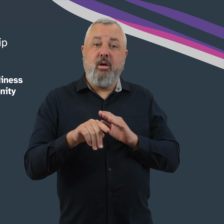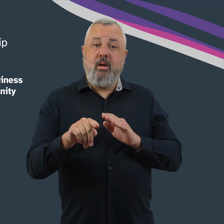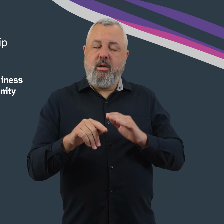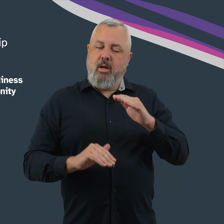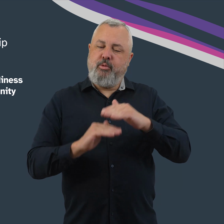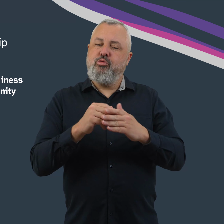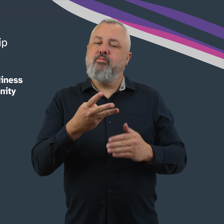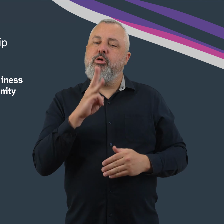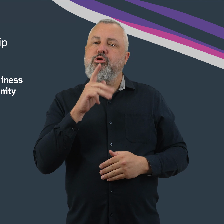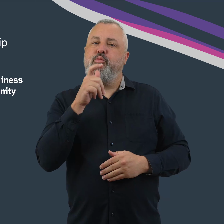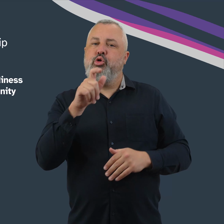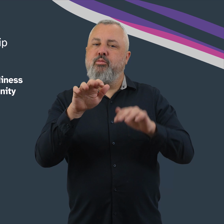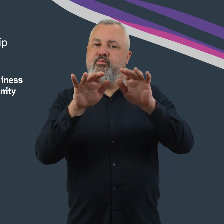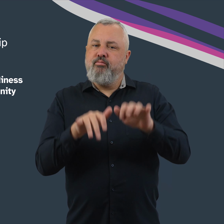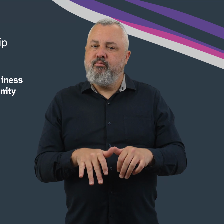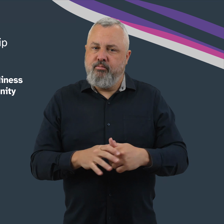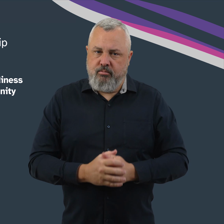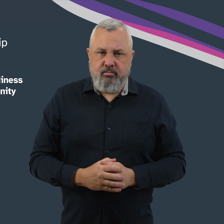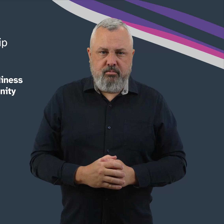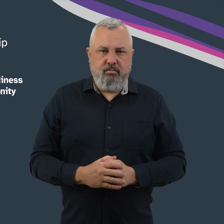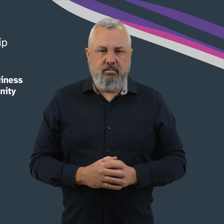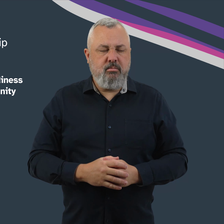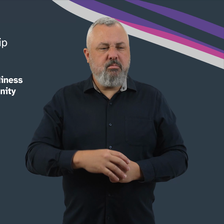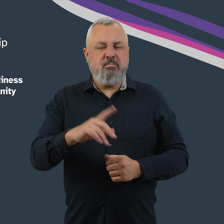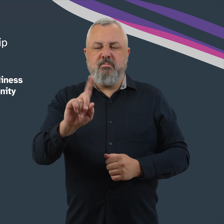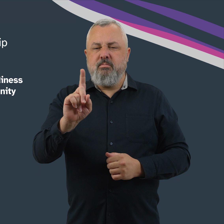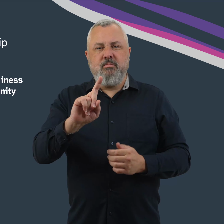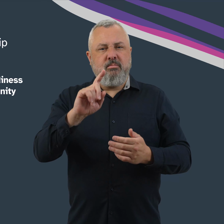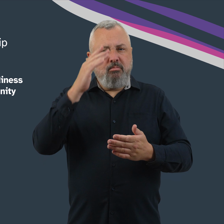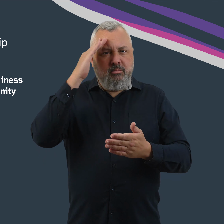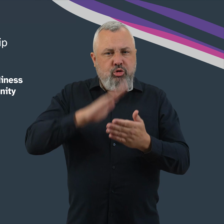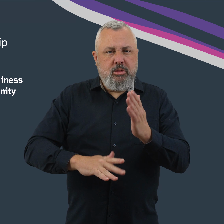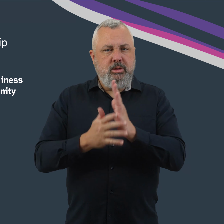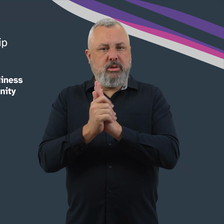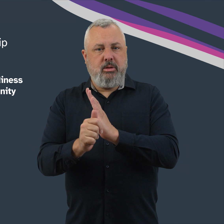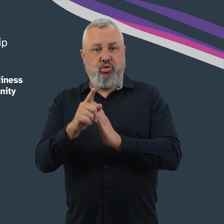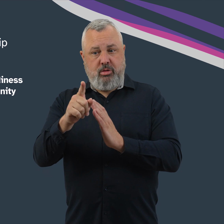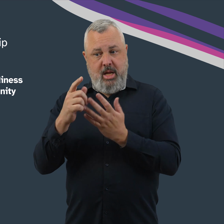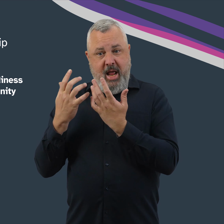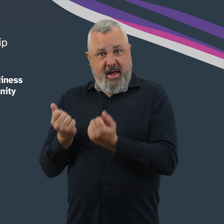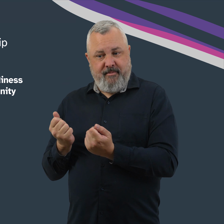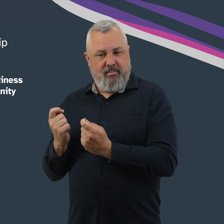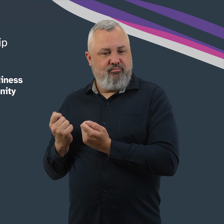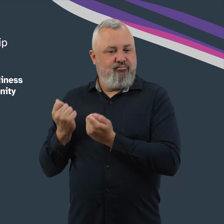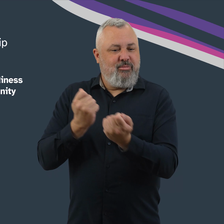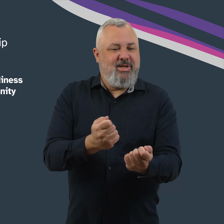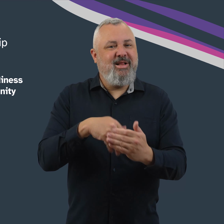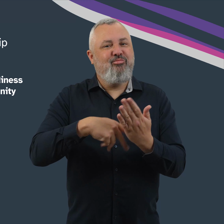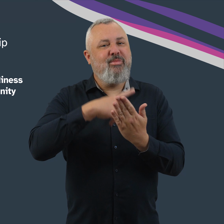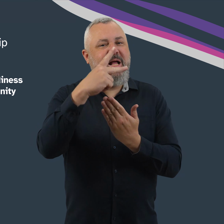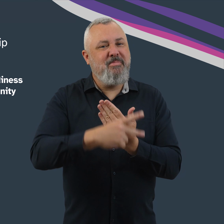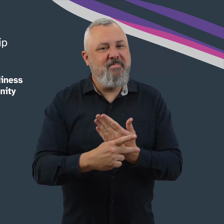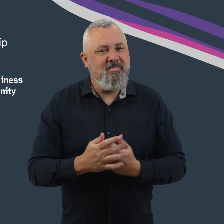Up to 300 words What experiences and skill do you bring to this program?